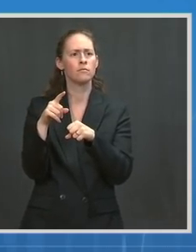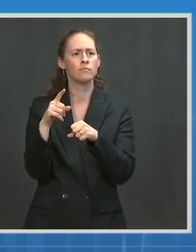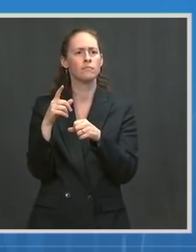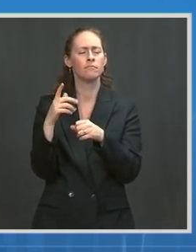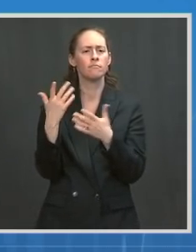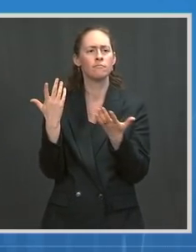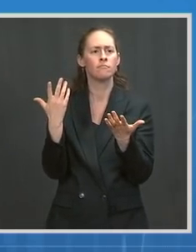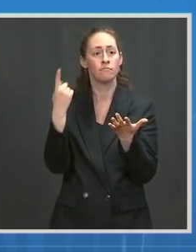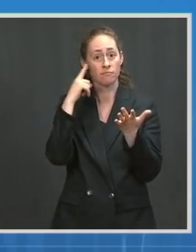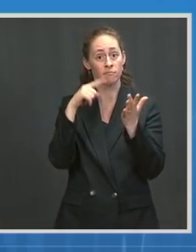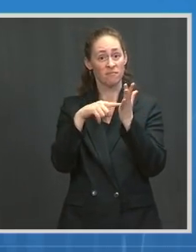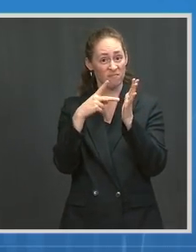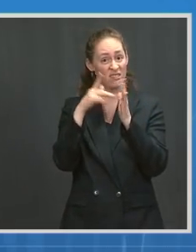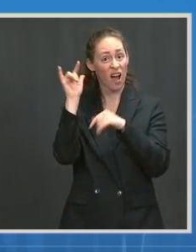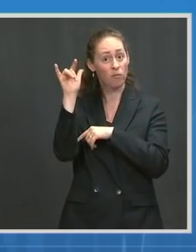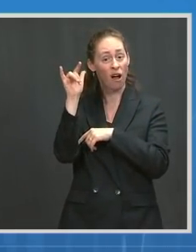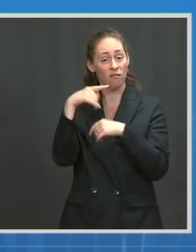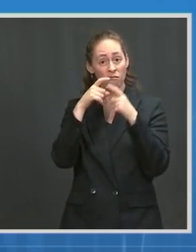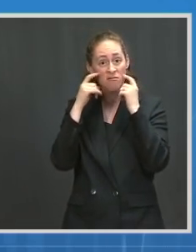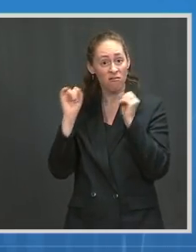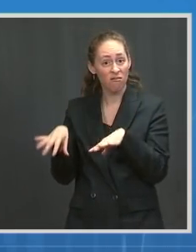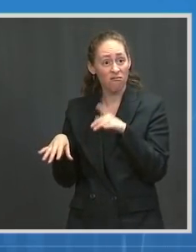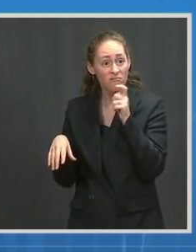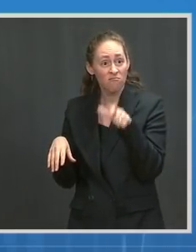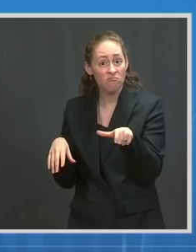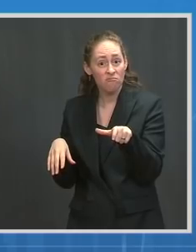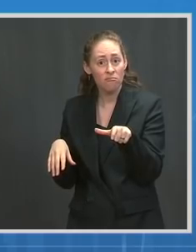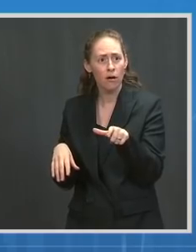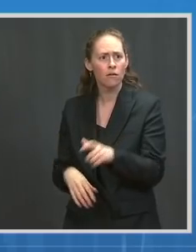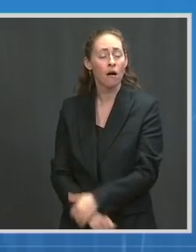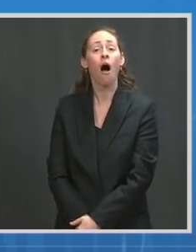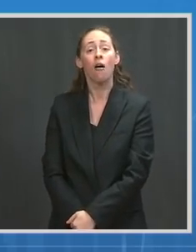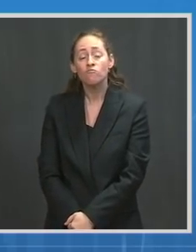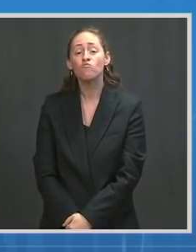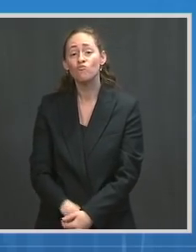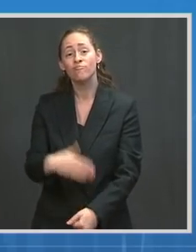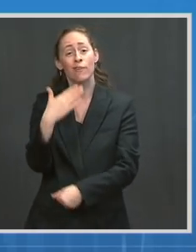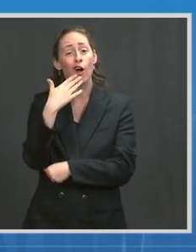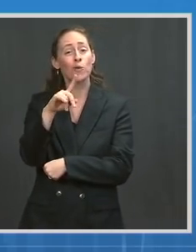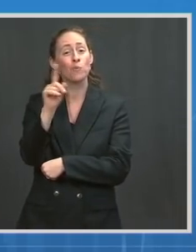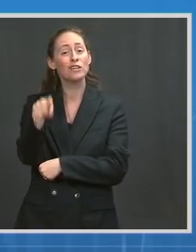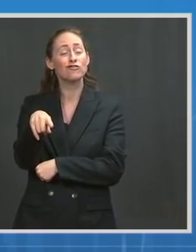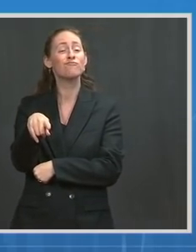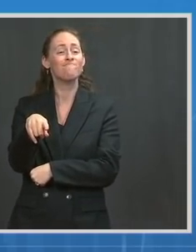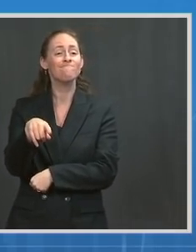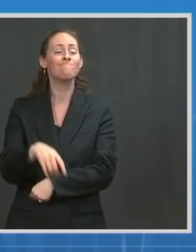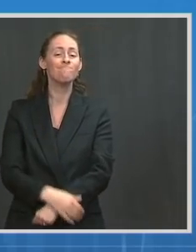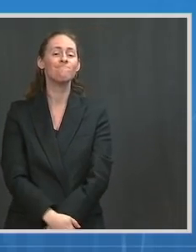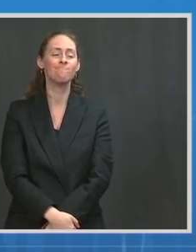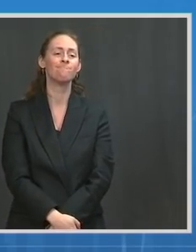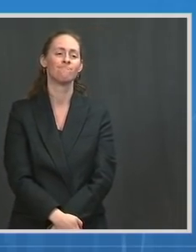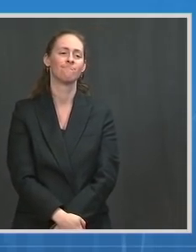Dr. Walensky: So, right now -- thank you for that question, Kaitlin. Right now, we still have the requirement to wear masks